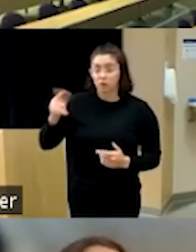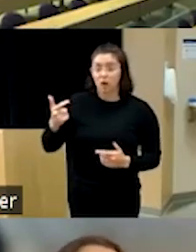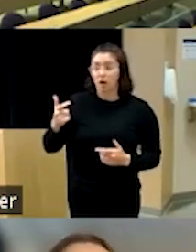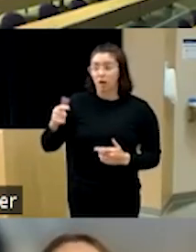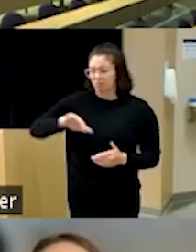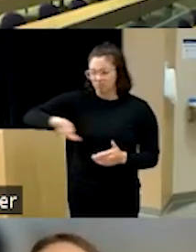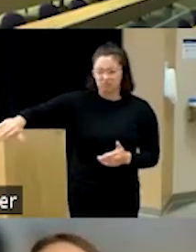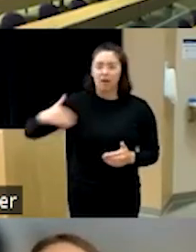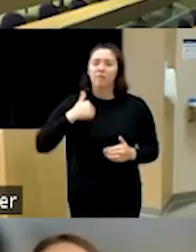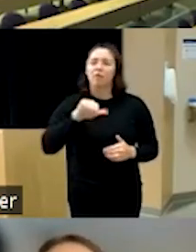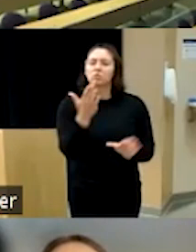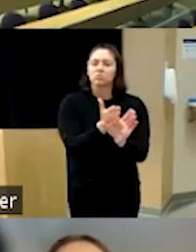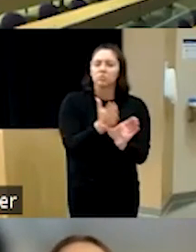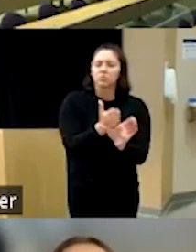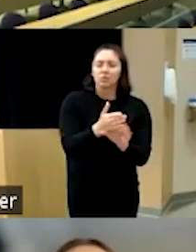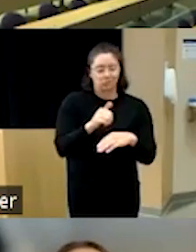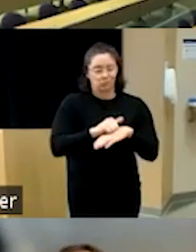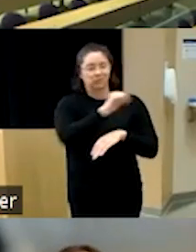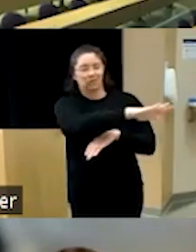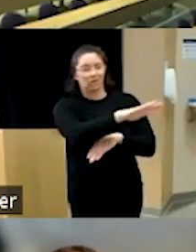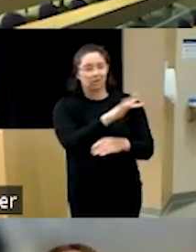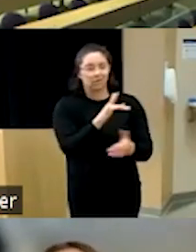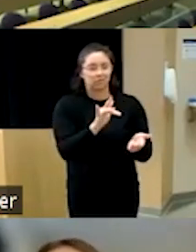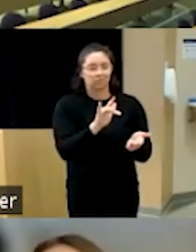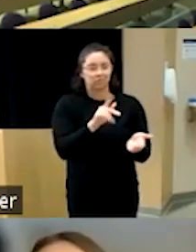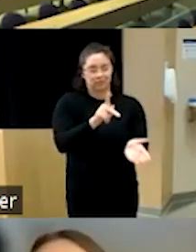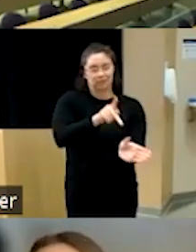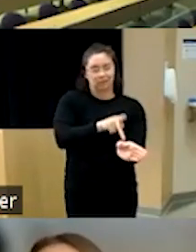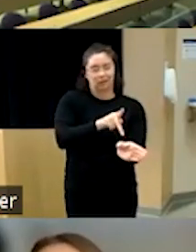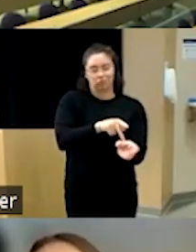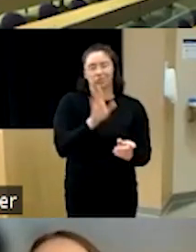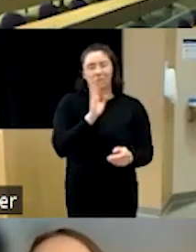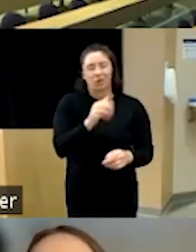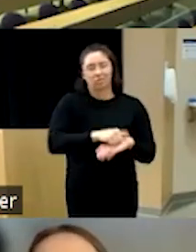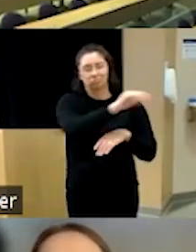we definitely send them to Psychiatry so if it's just opioids and chronic pain patients